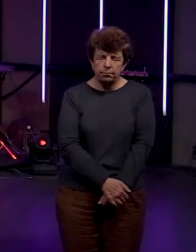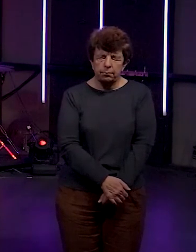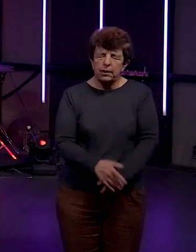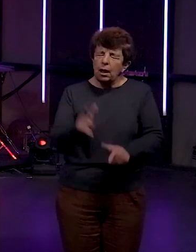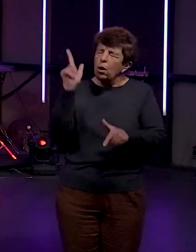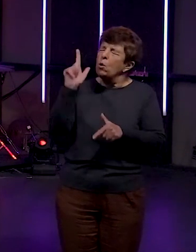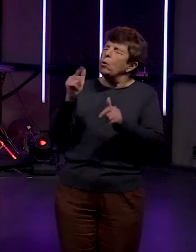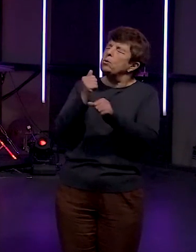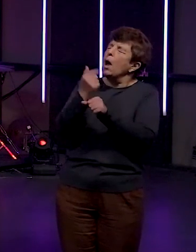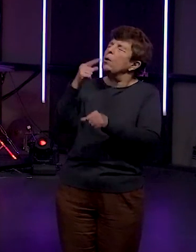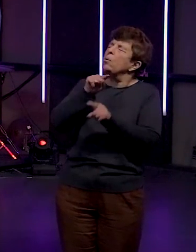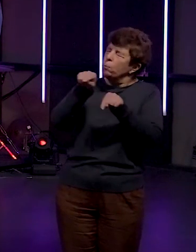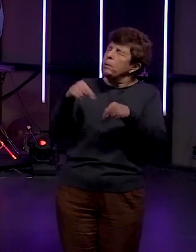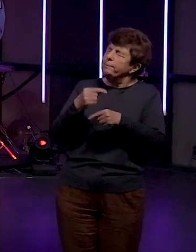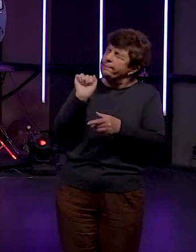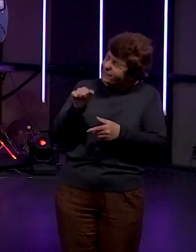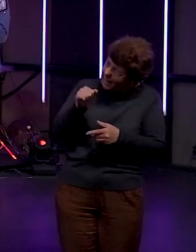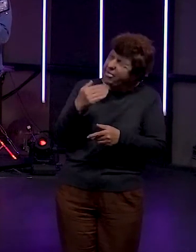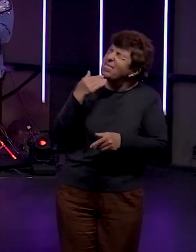(Praying) Lord God we do thank you for your